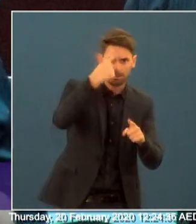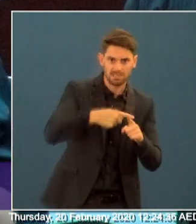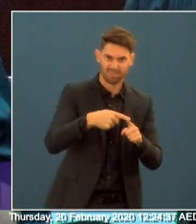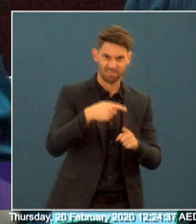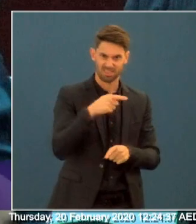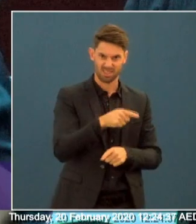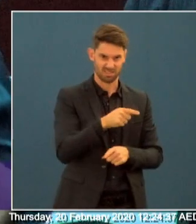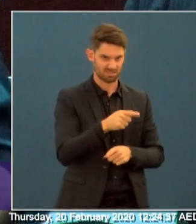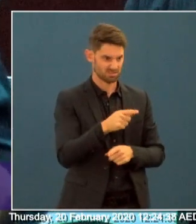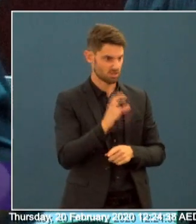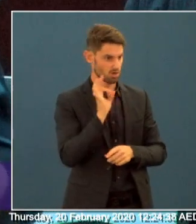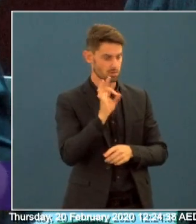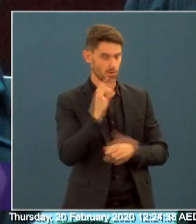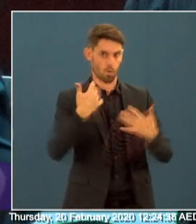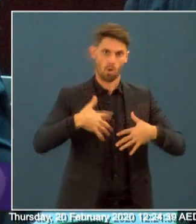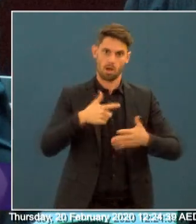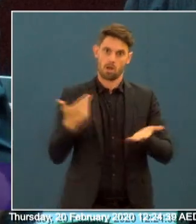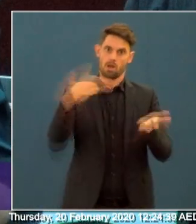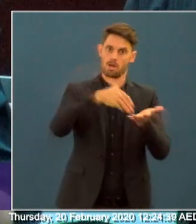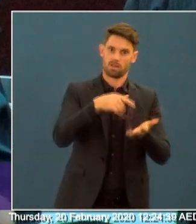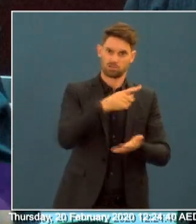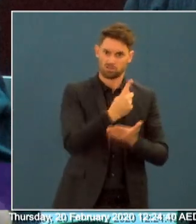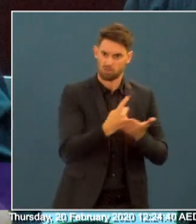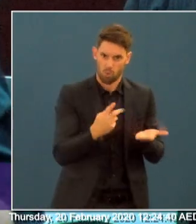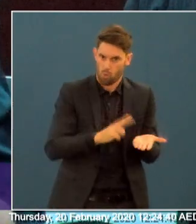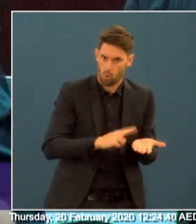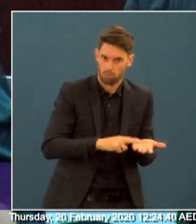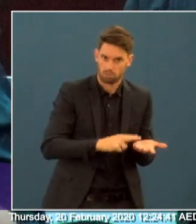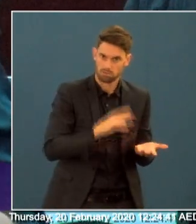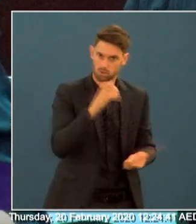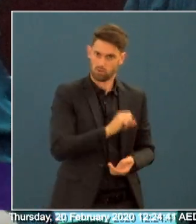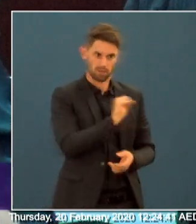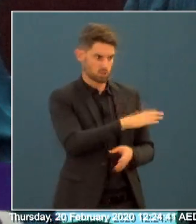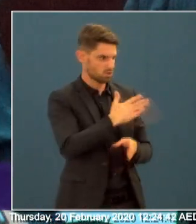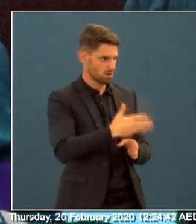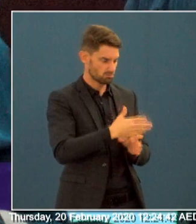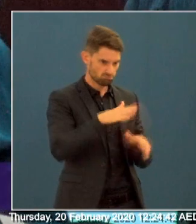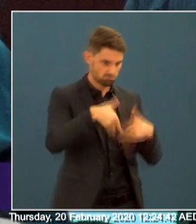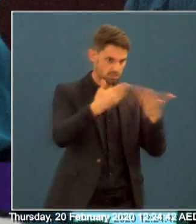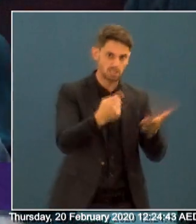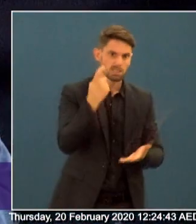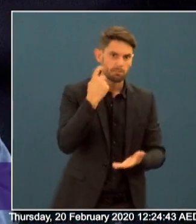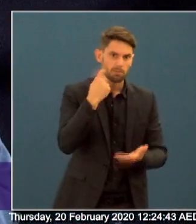rather than something that would require somebody to specifically turn their mind to to think about. That's right.